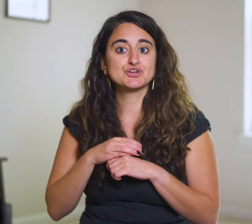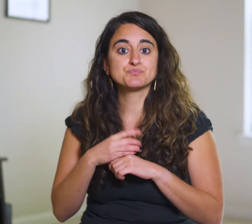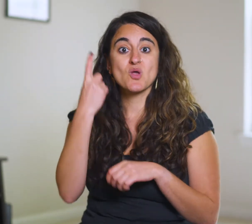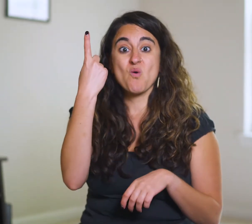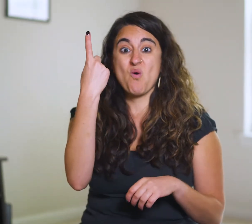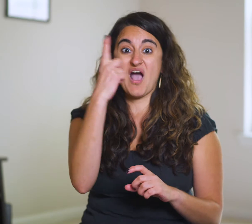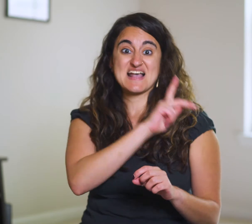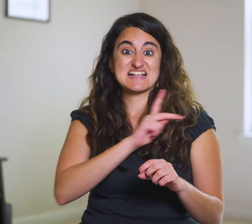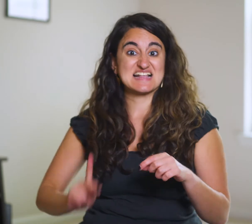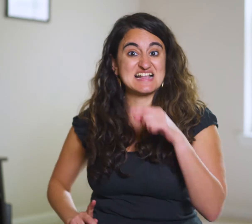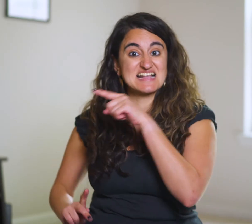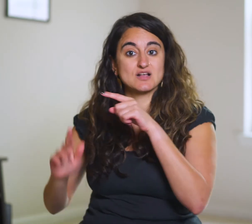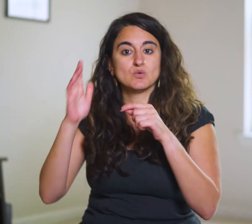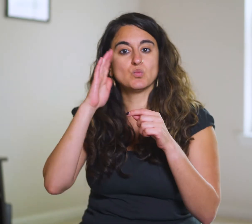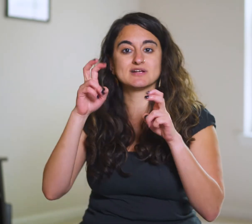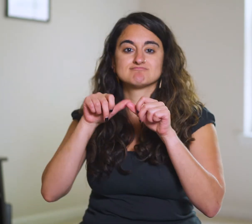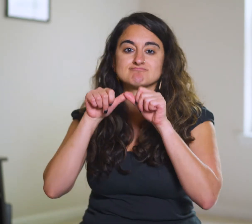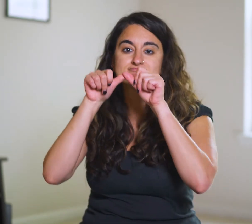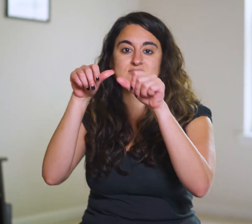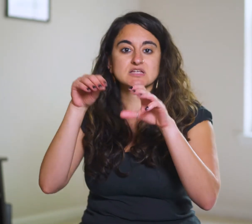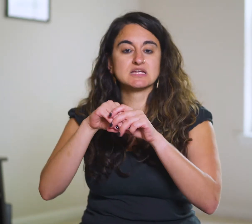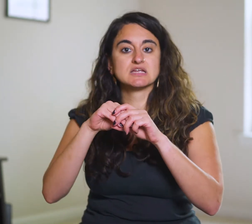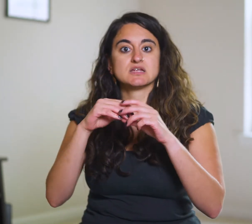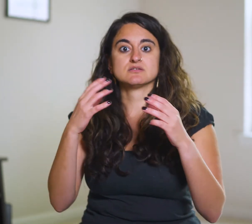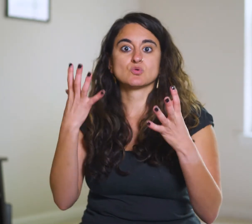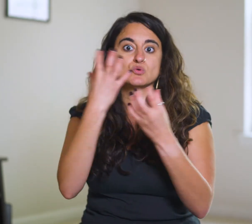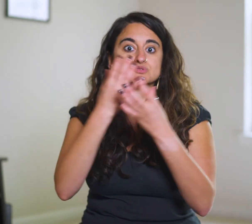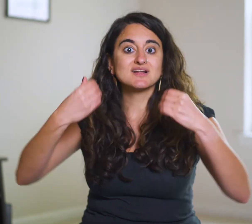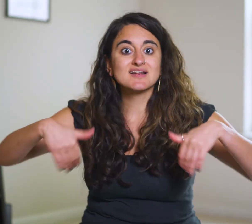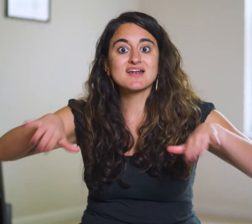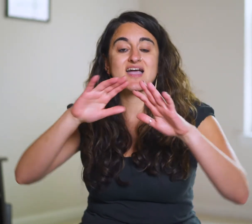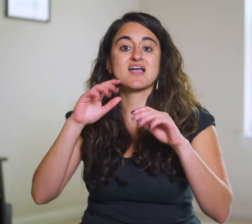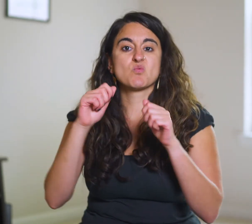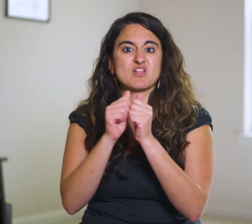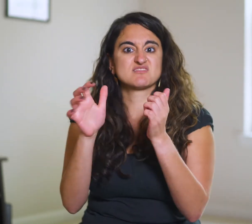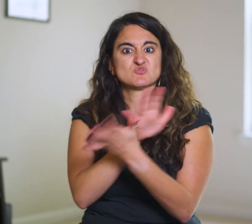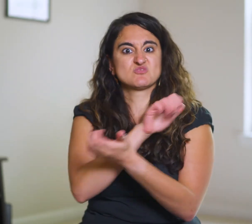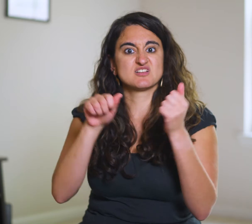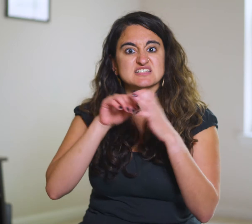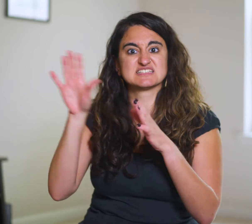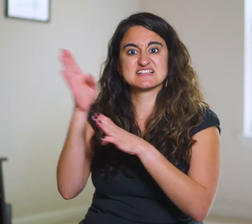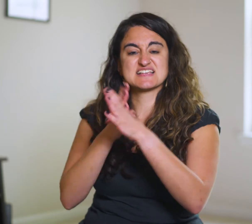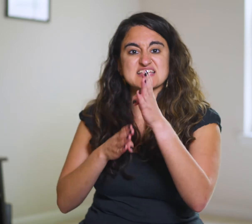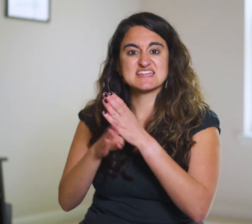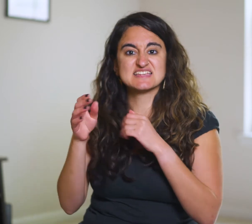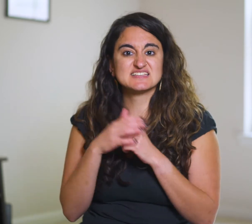One king will stand “in the glorious land, with destruction in his hand”—